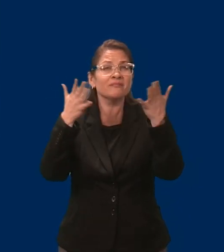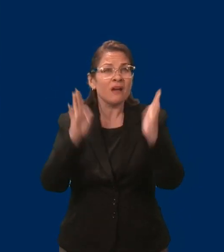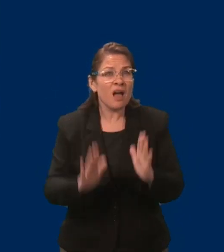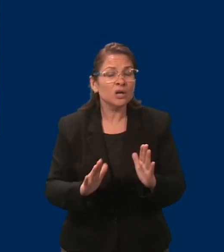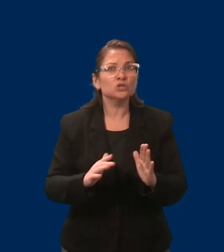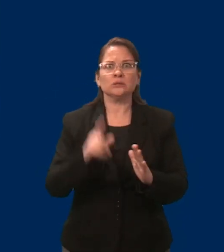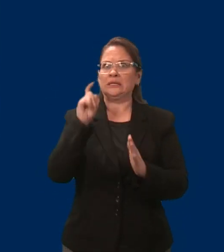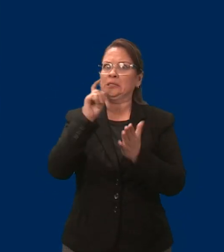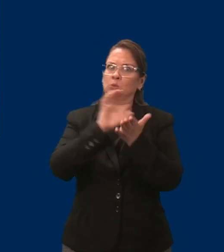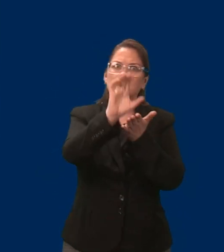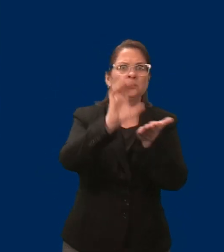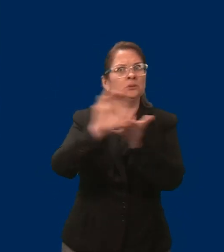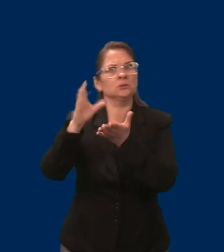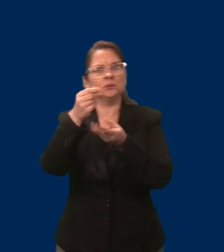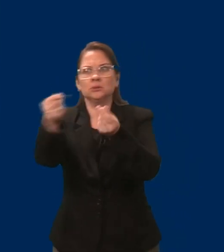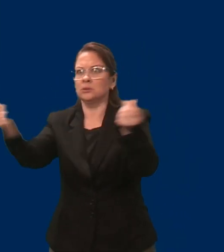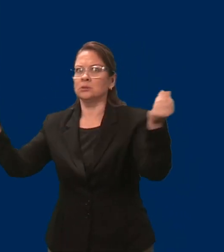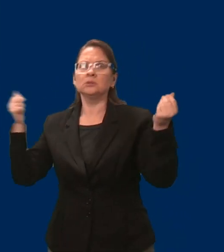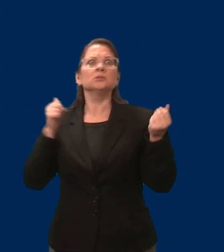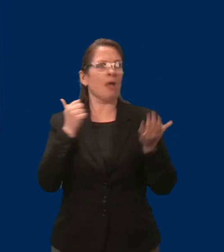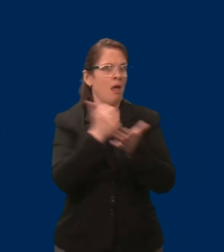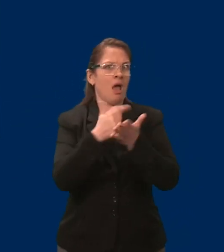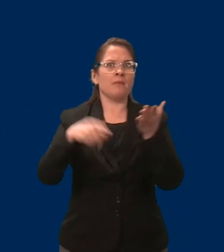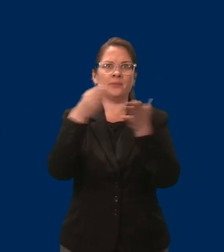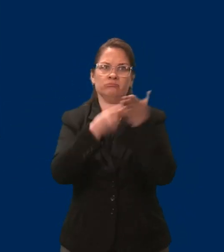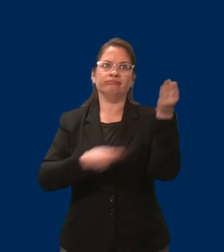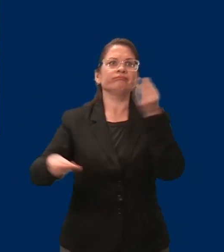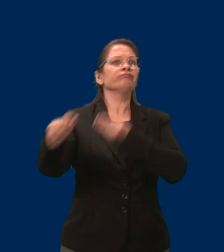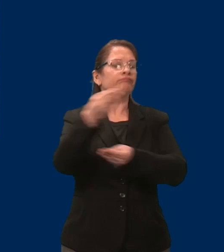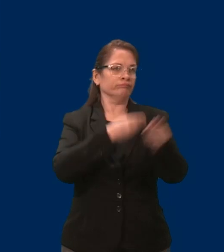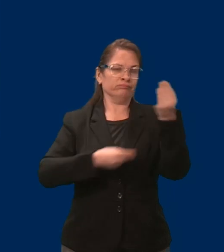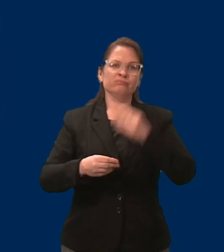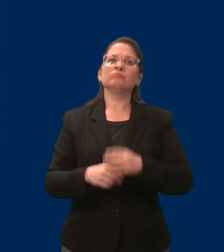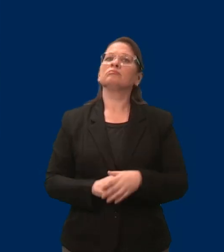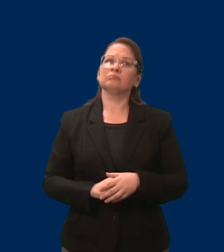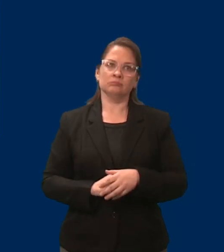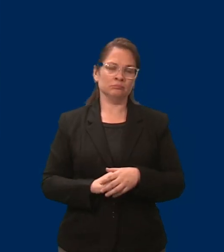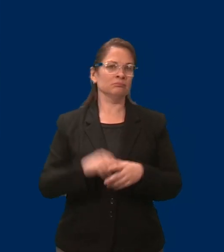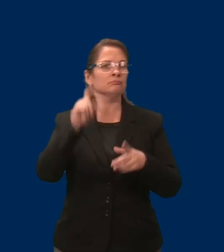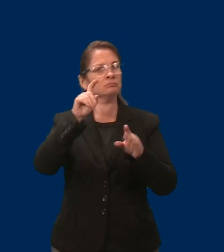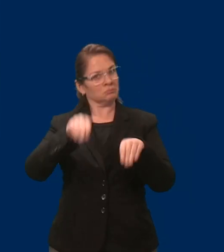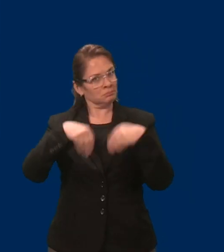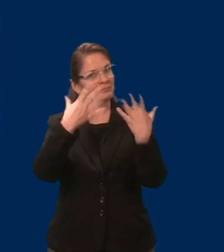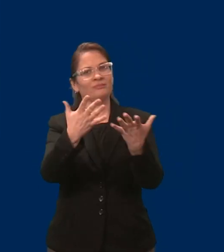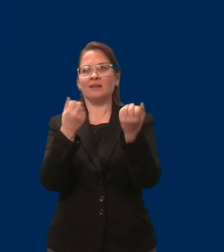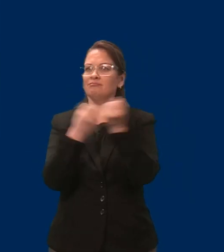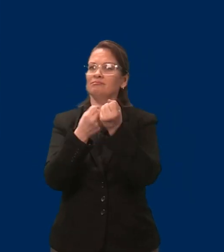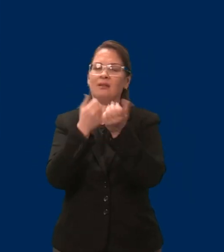to vulnerable Minnesotans. And that was a cost of about $55 million.